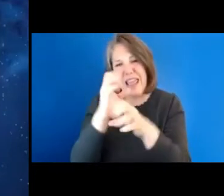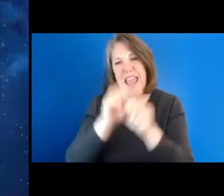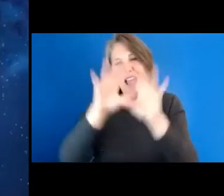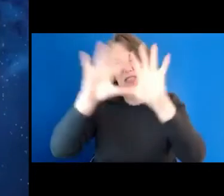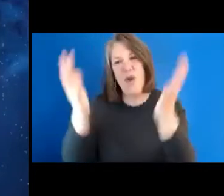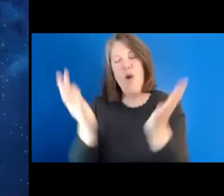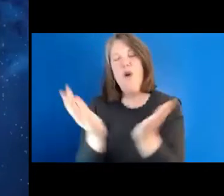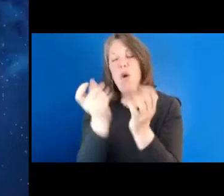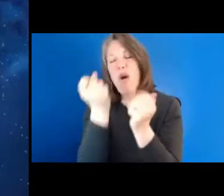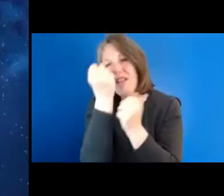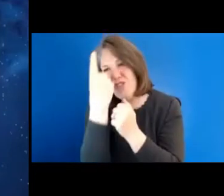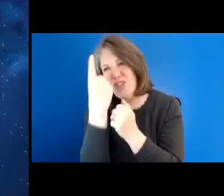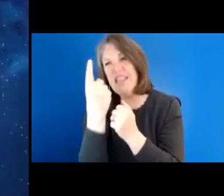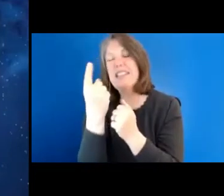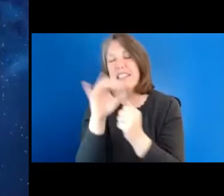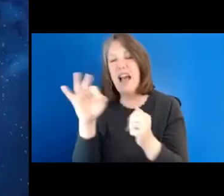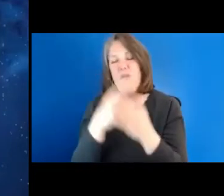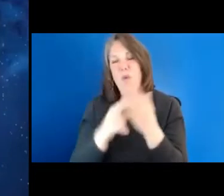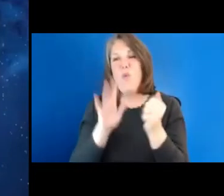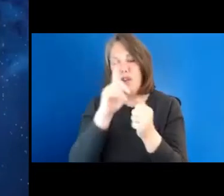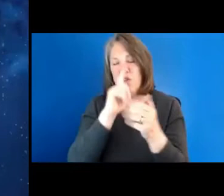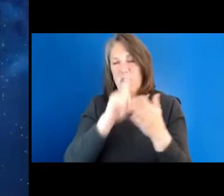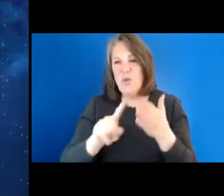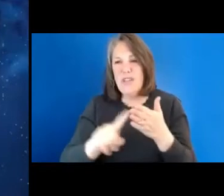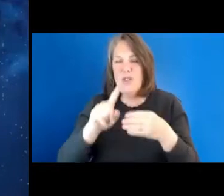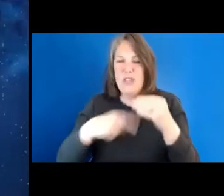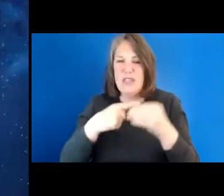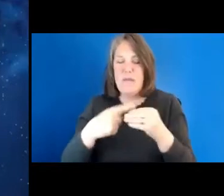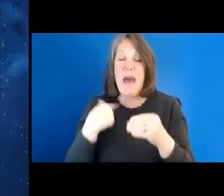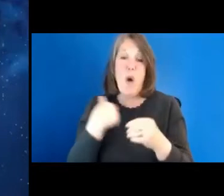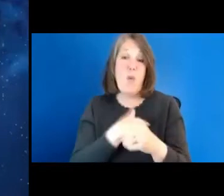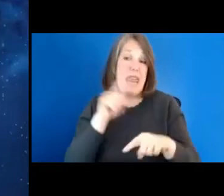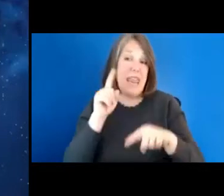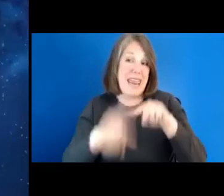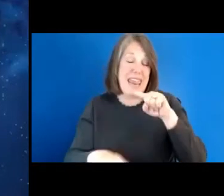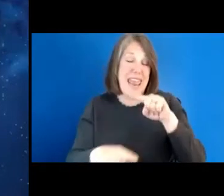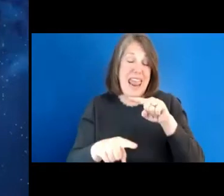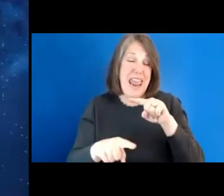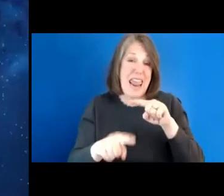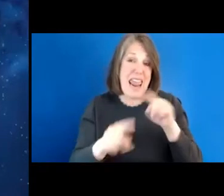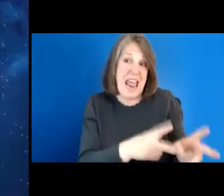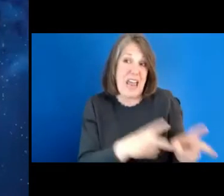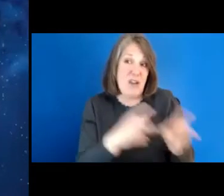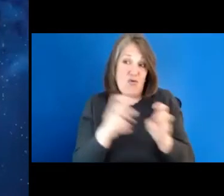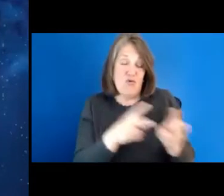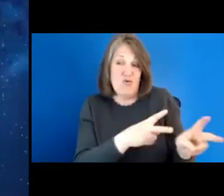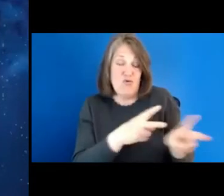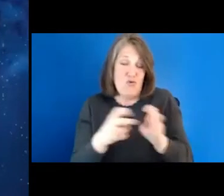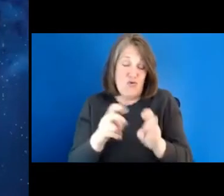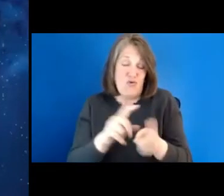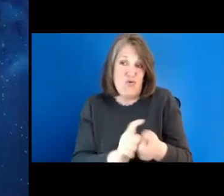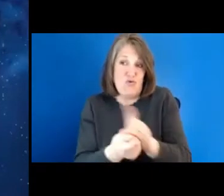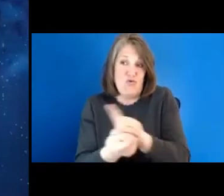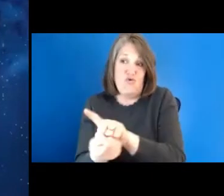17:03:32 of what you're research is about. We can't transcribe every box, but we want